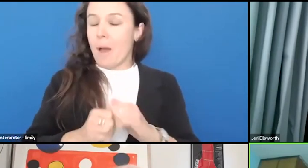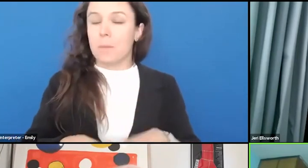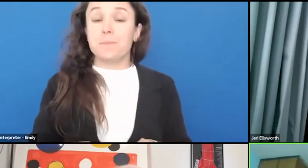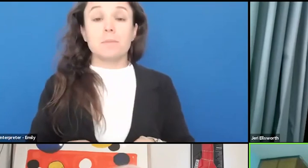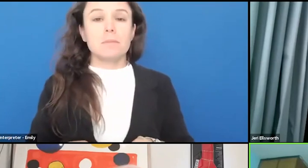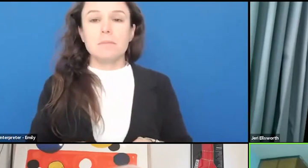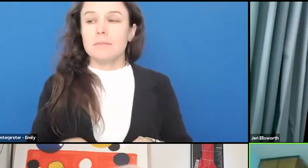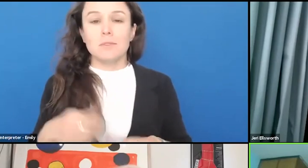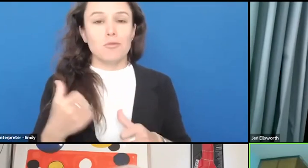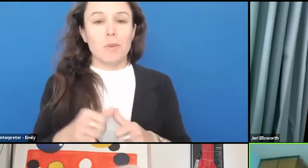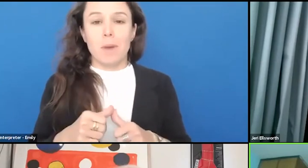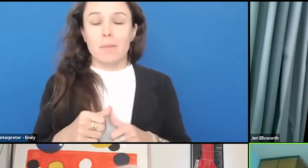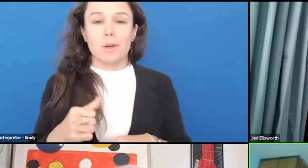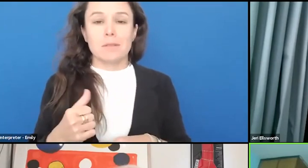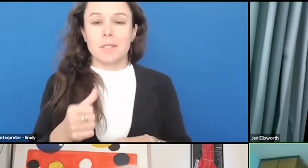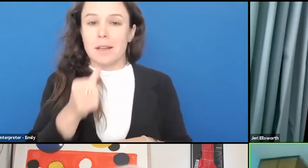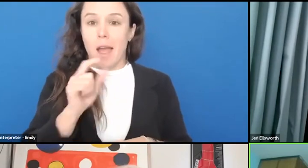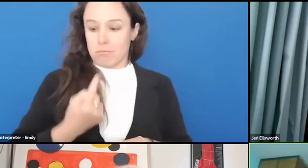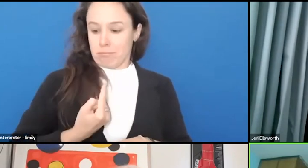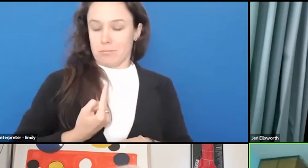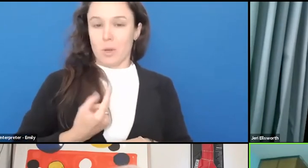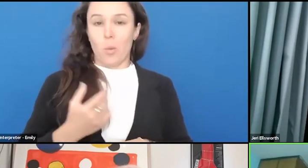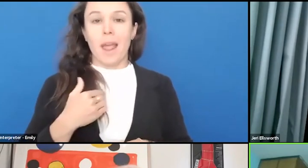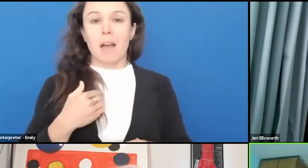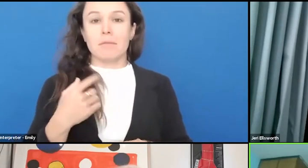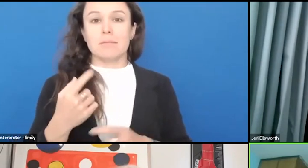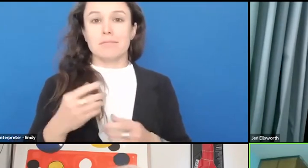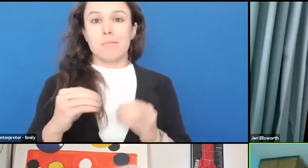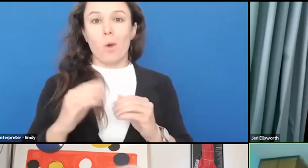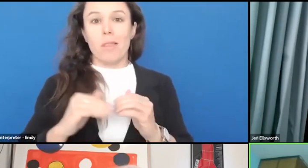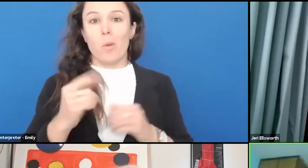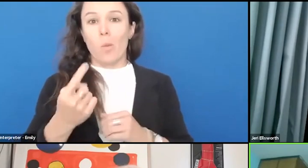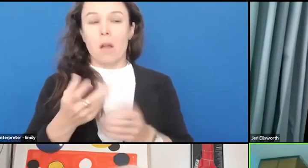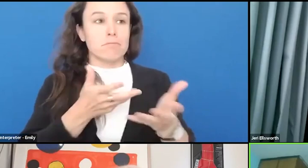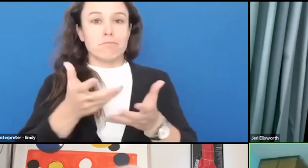there's always more than one actor, or we don't call it an interaction, and we have to somehow